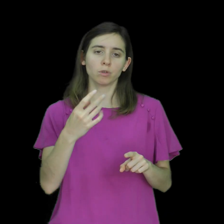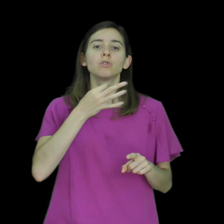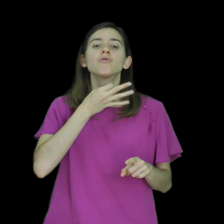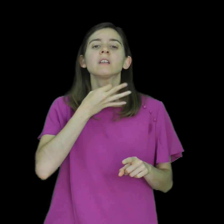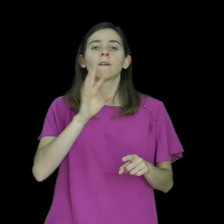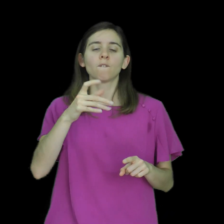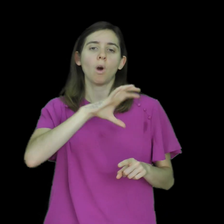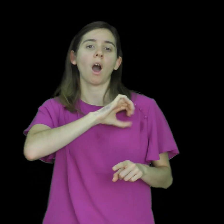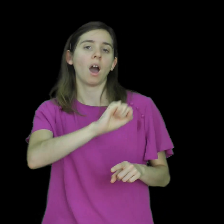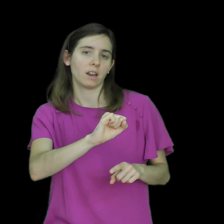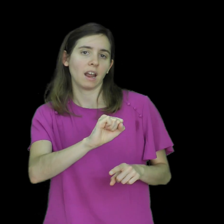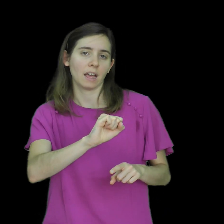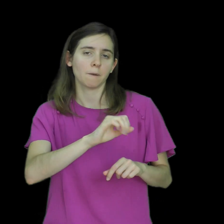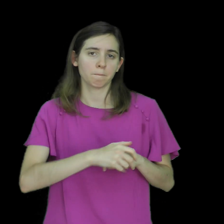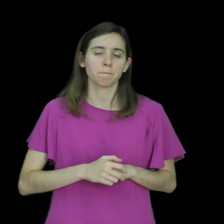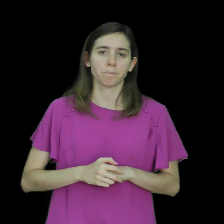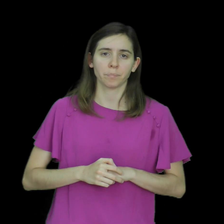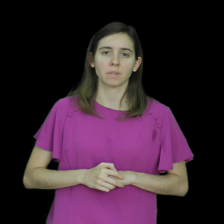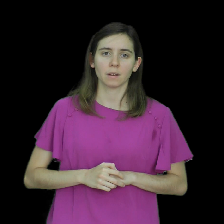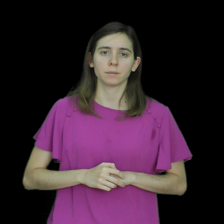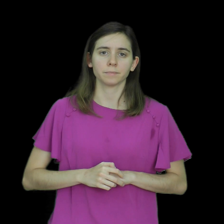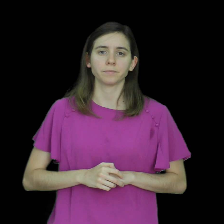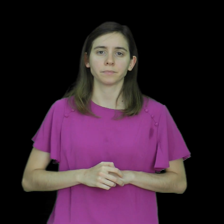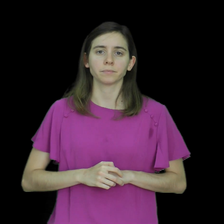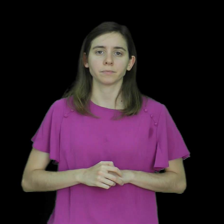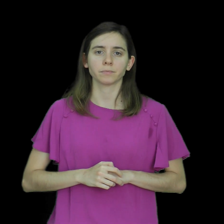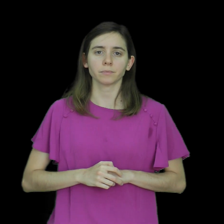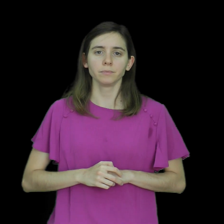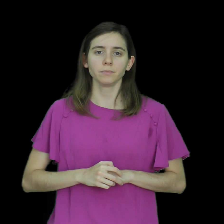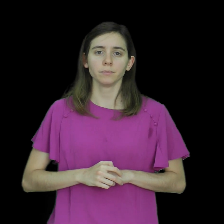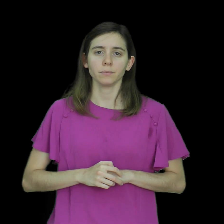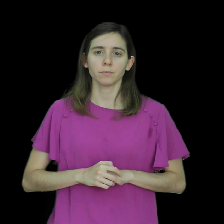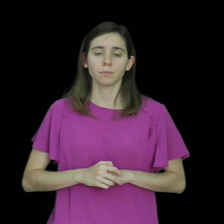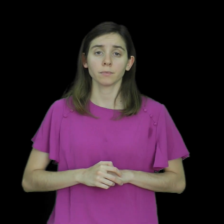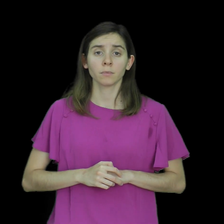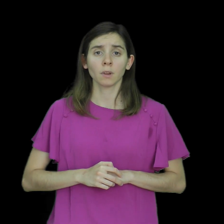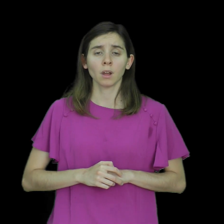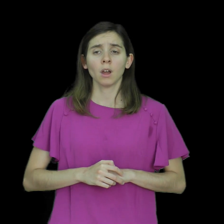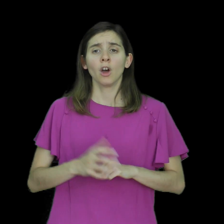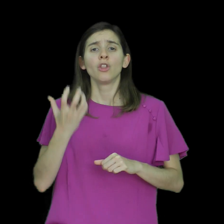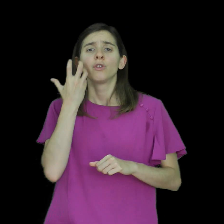attack, whether or not it ever progresses to full-blown diabetes. The outlook seems